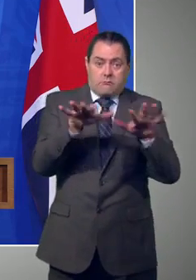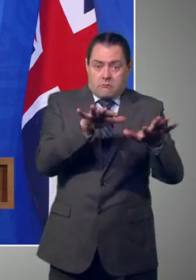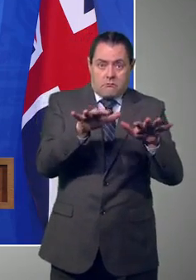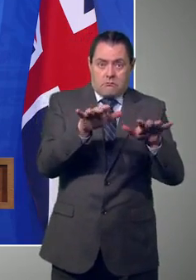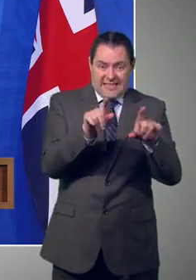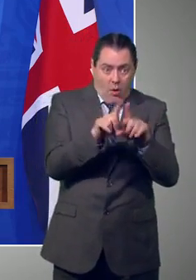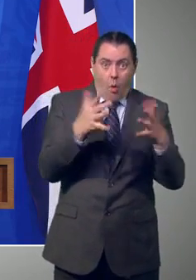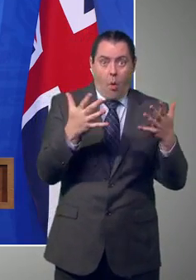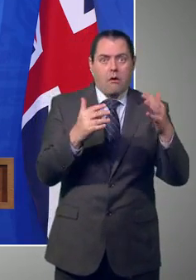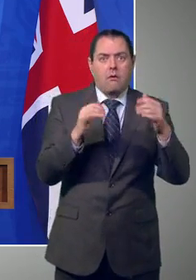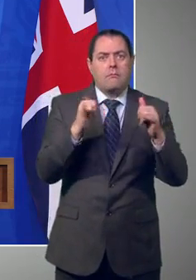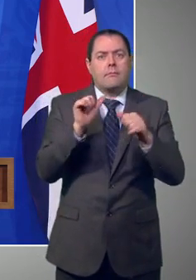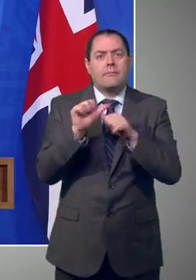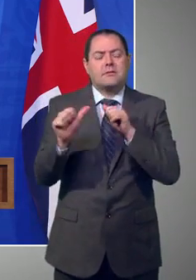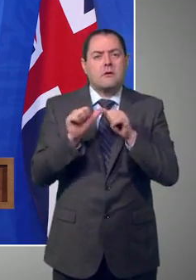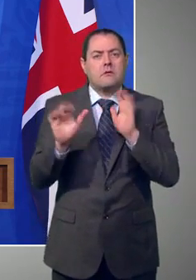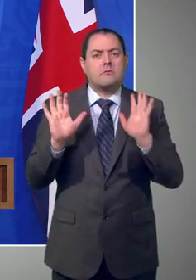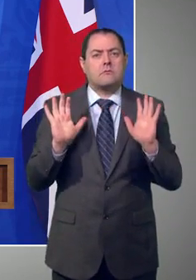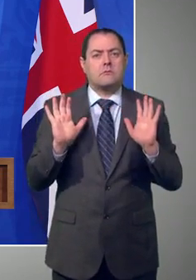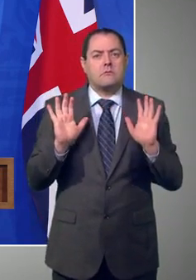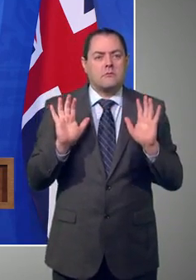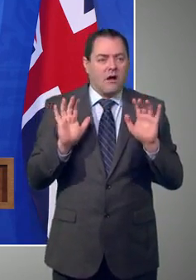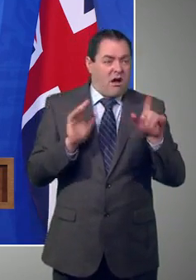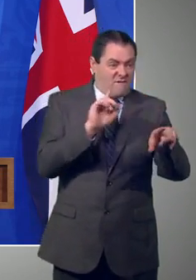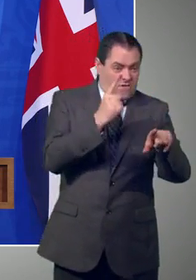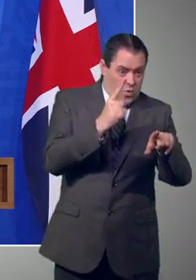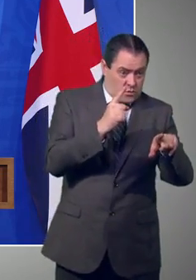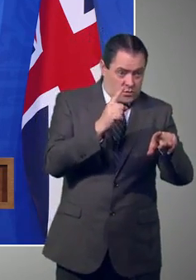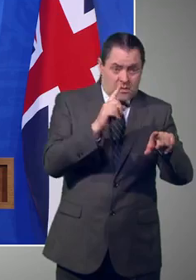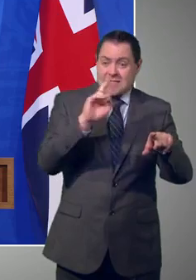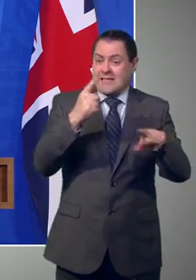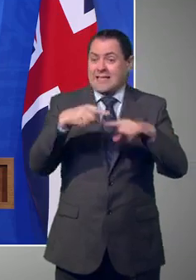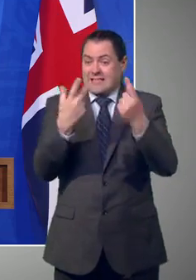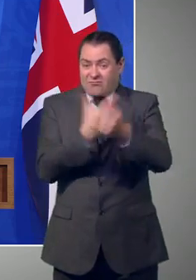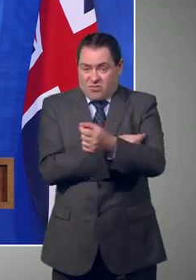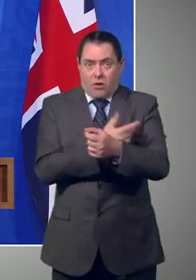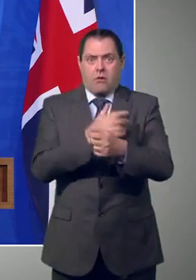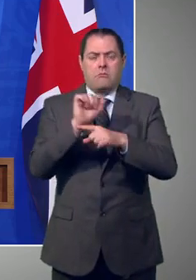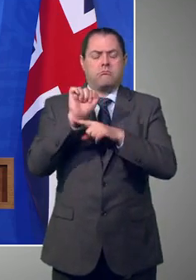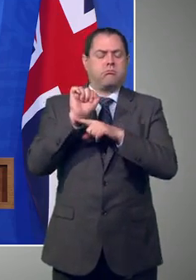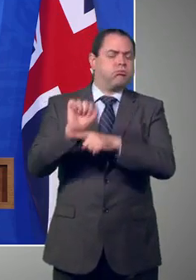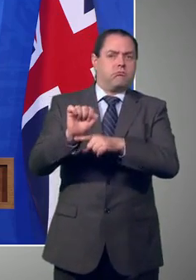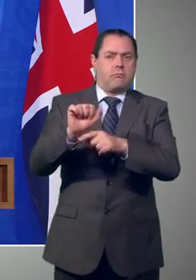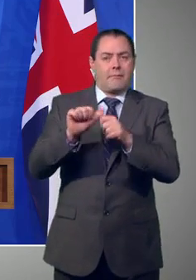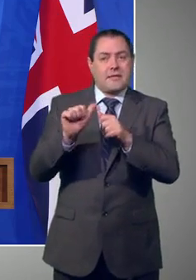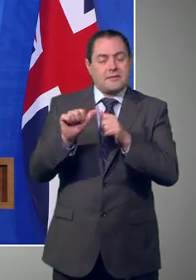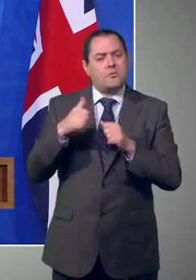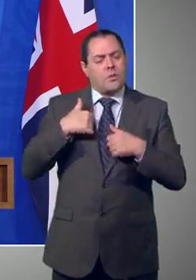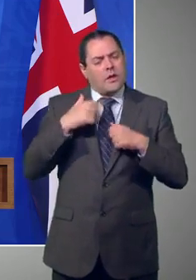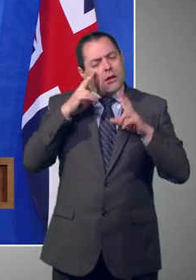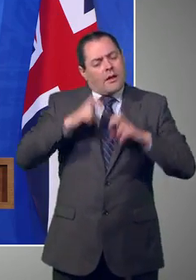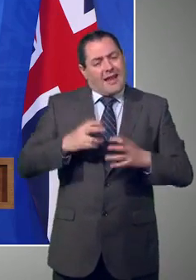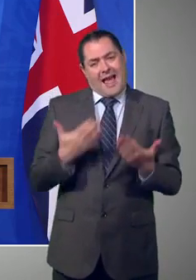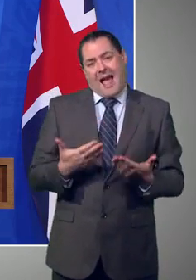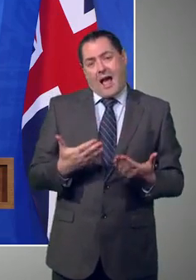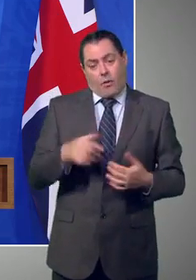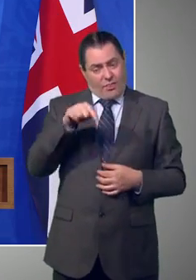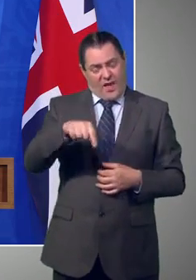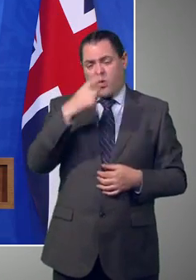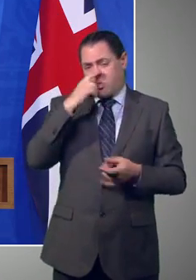getting more people the protection that's needed from this deadly virus. It has the